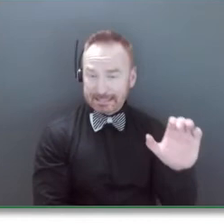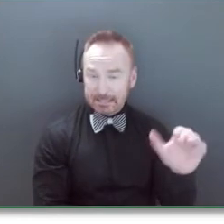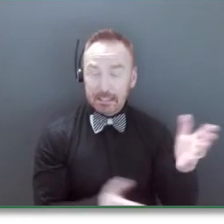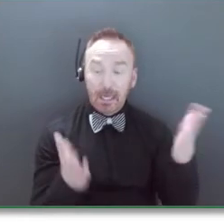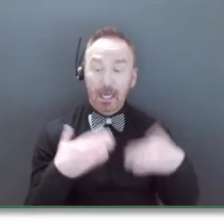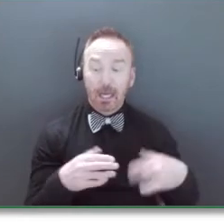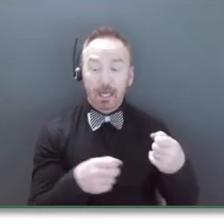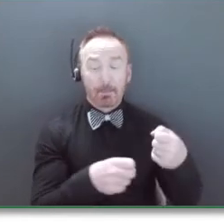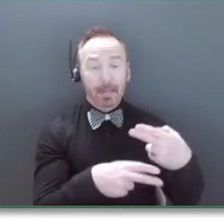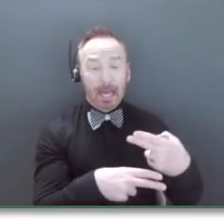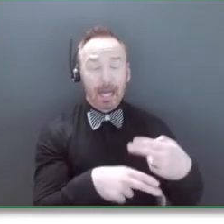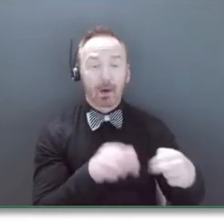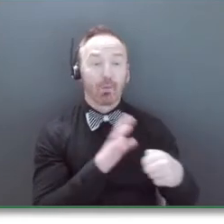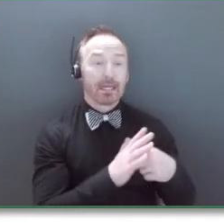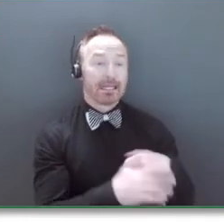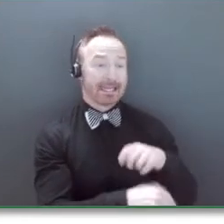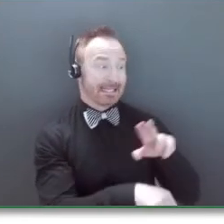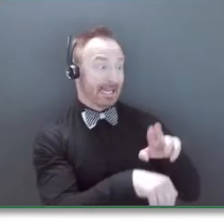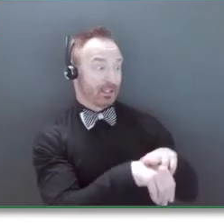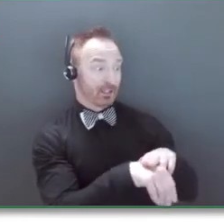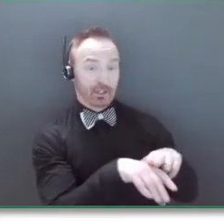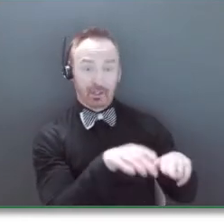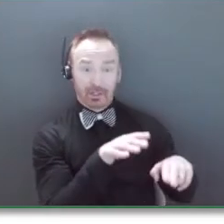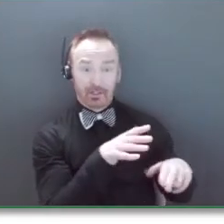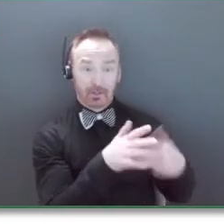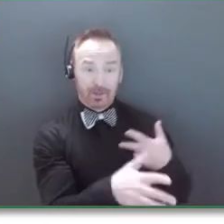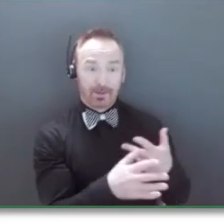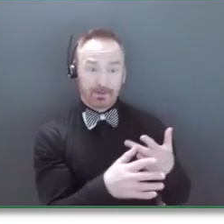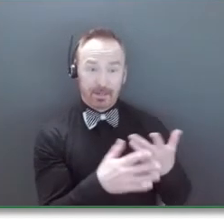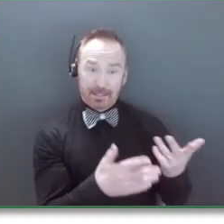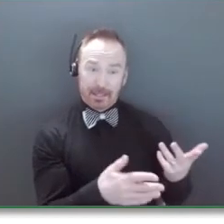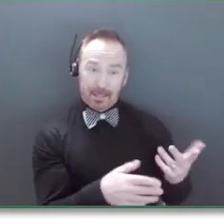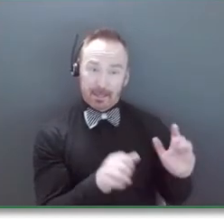in this case getting up close to some bighorn sheep is not an experience